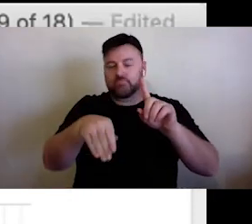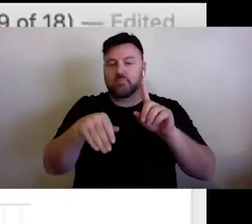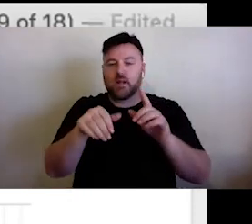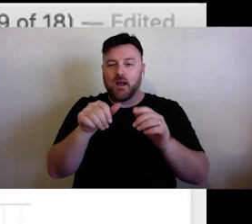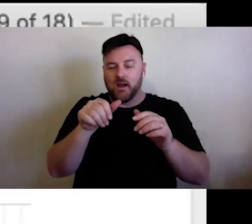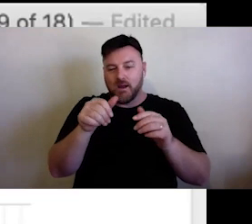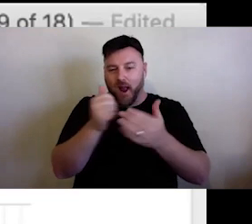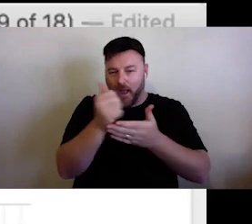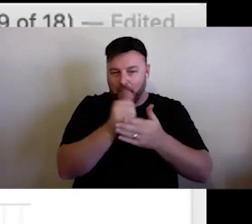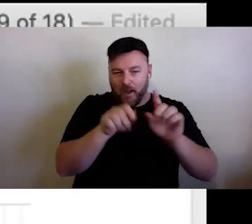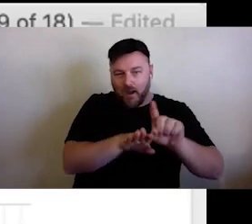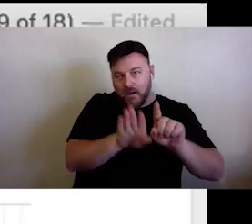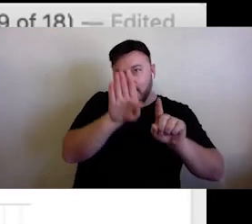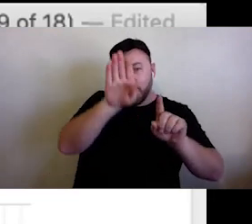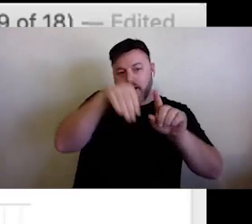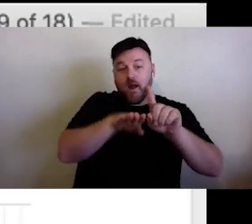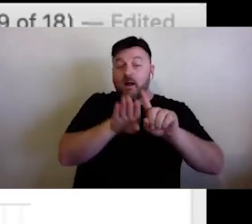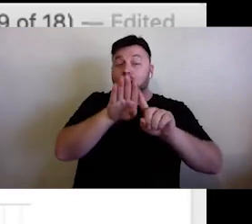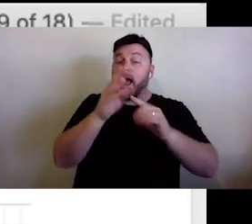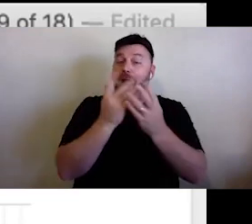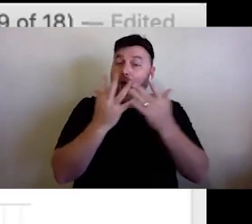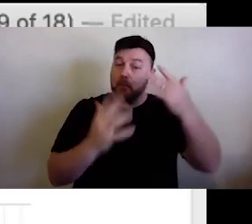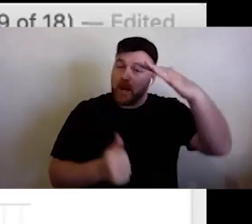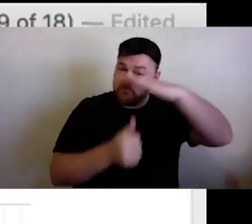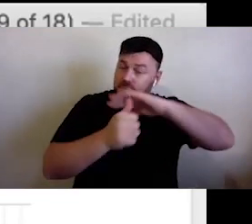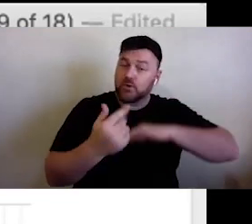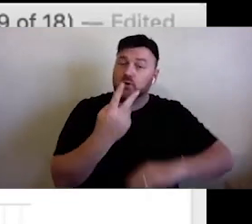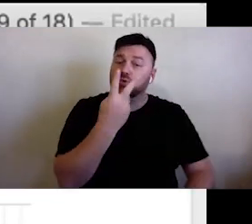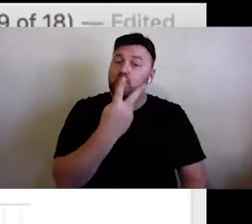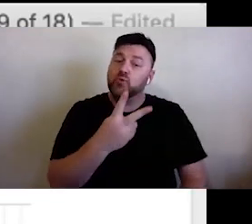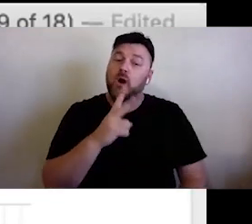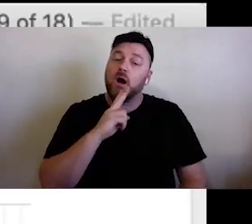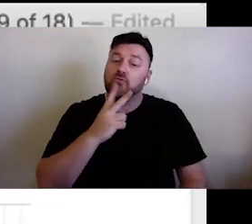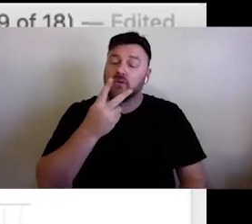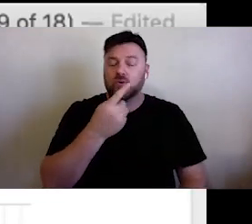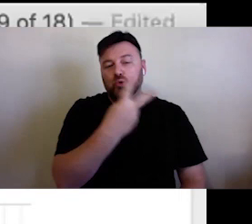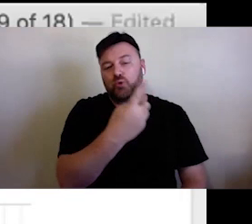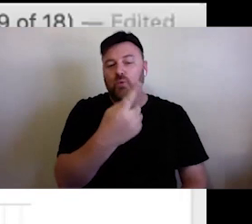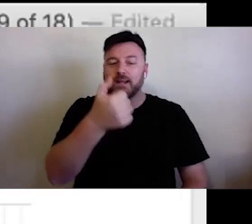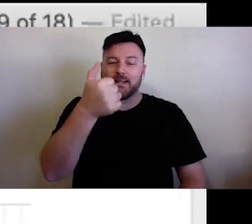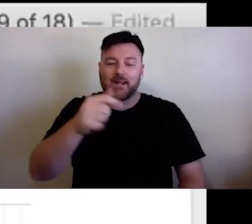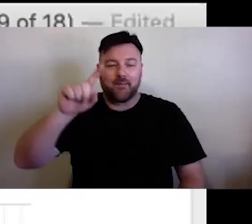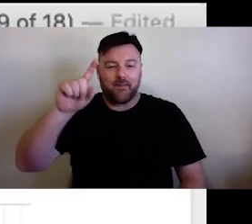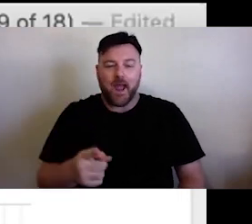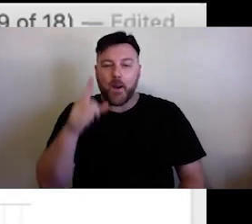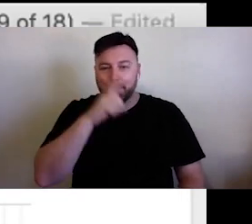pretty well consistent throughout. One of the things I've been interested in is are people tuning in and then getting bored and